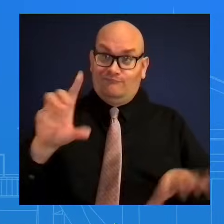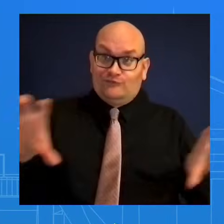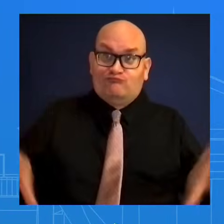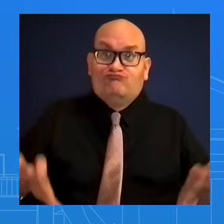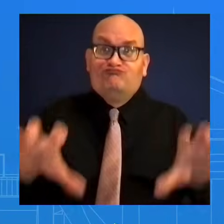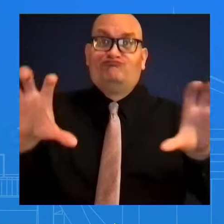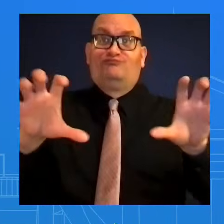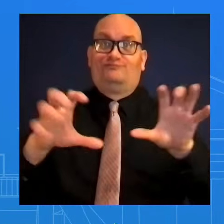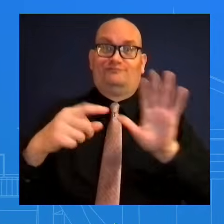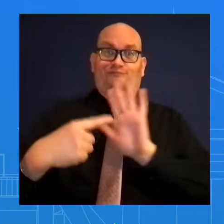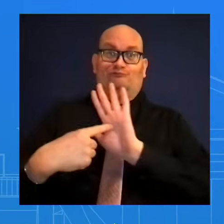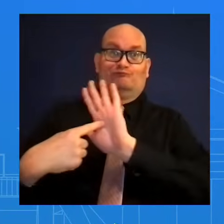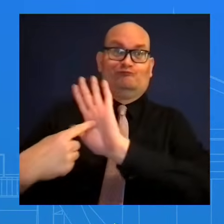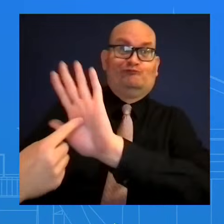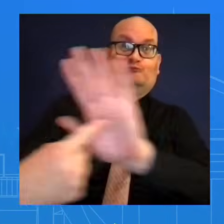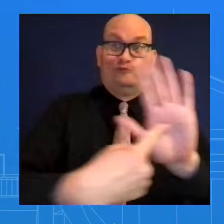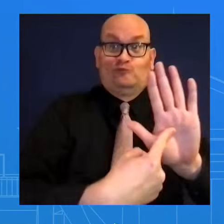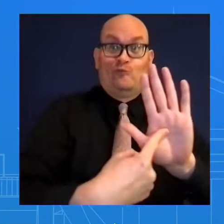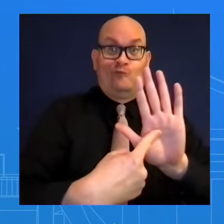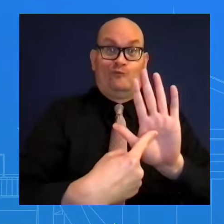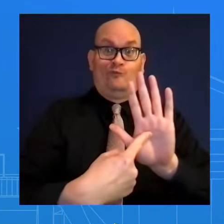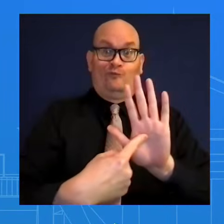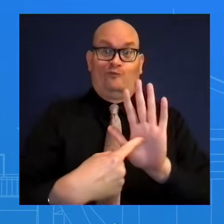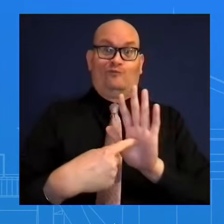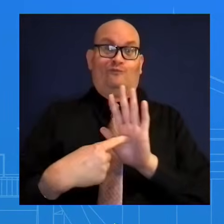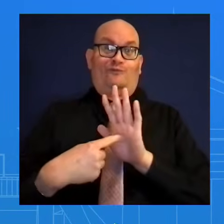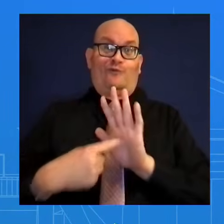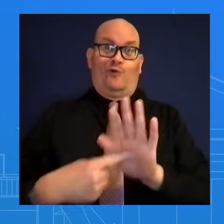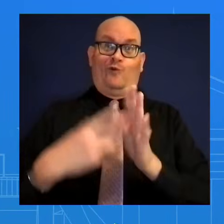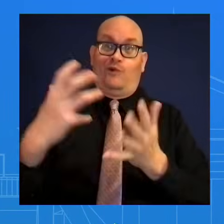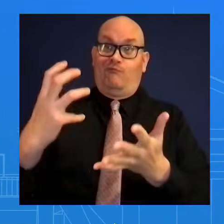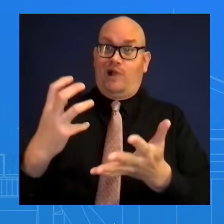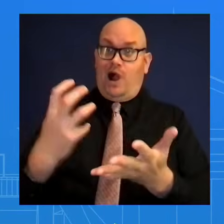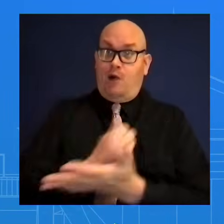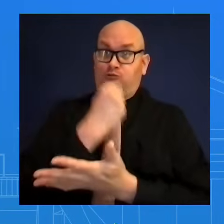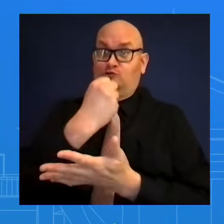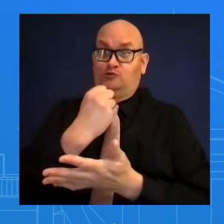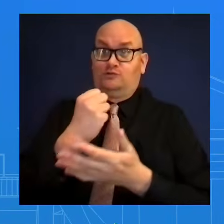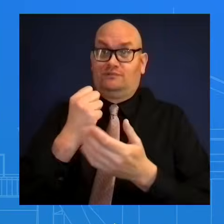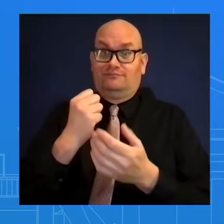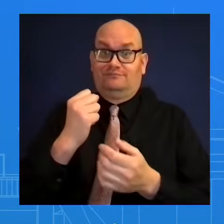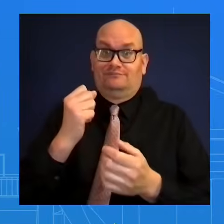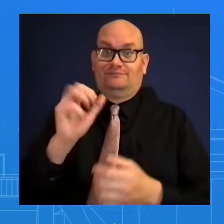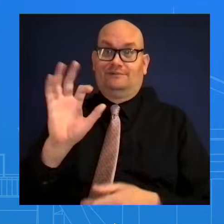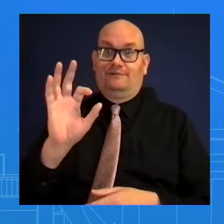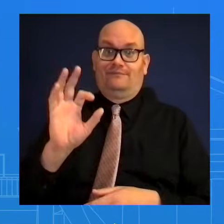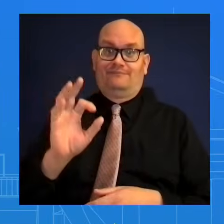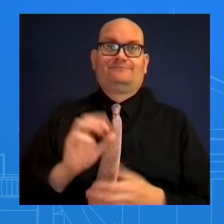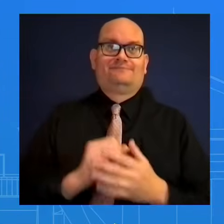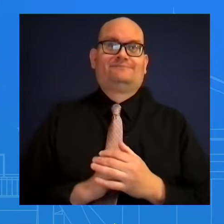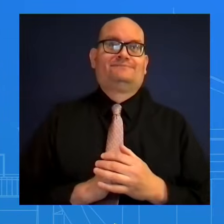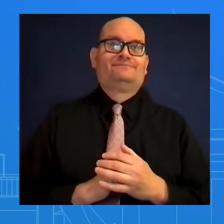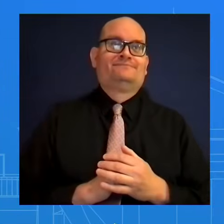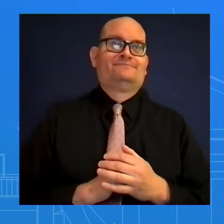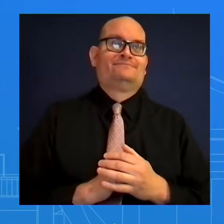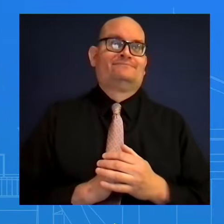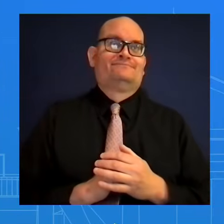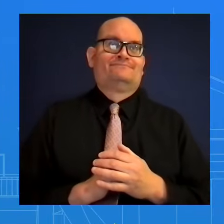have had the opportunity to be in those rooms. The Press: But can you explain why -- Ms. Jean-Pierre: I'm going to -- I'm going to -- The Press: -- there's often so many empty seats? And are you going -- are you still committed to rolling back this restriction